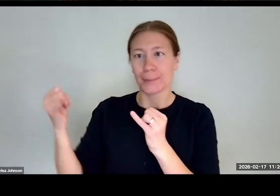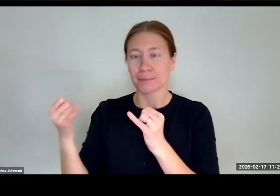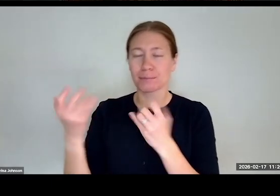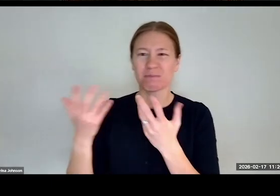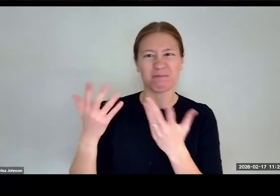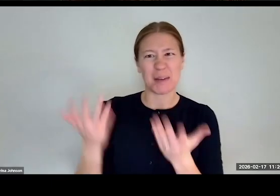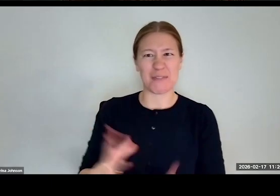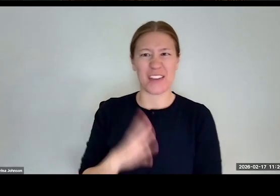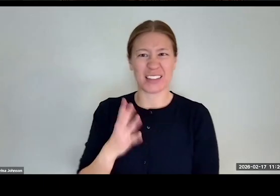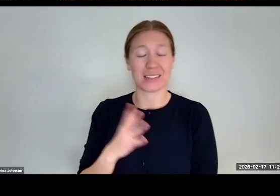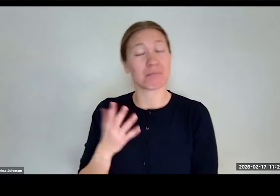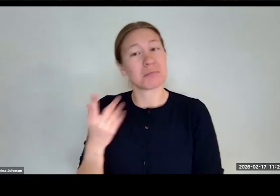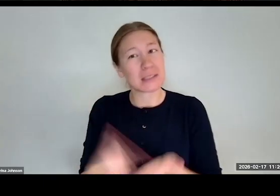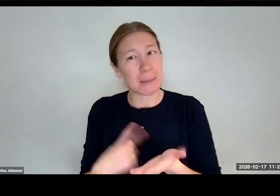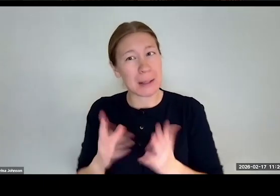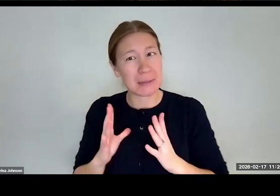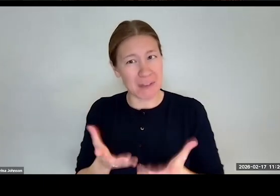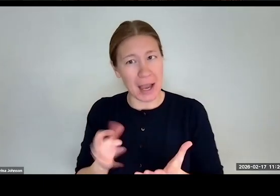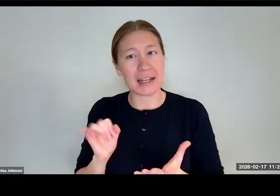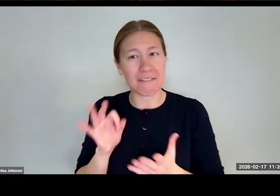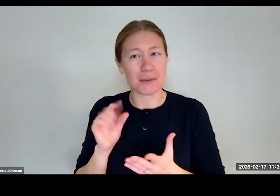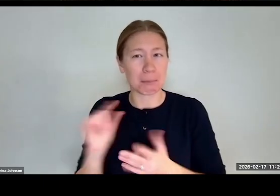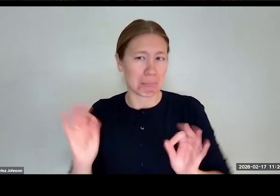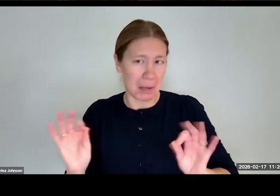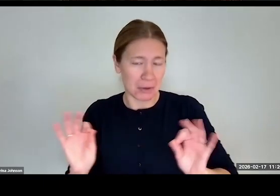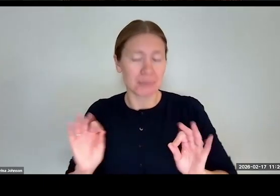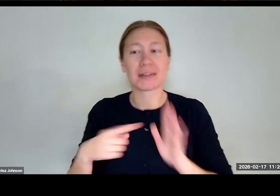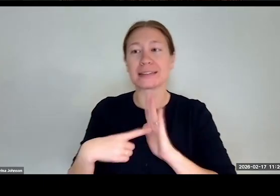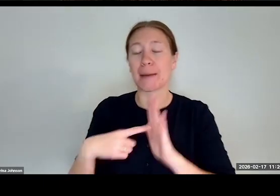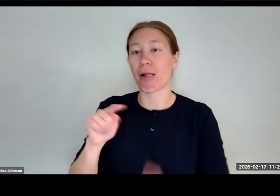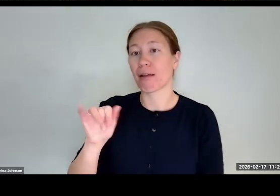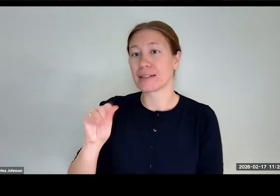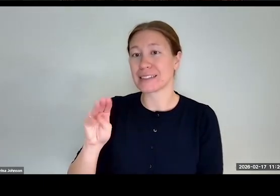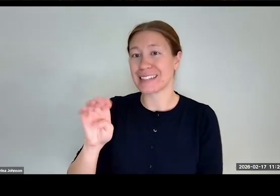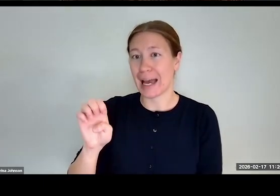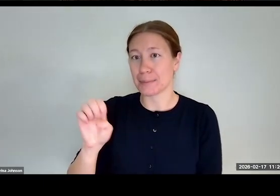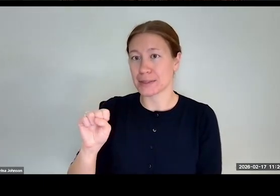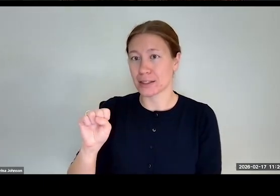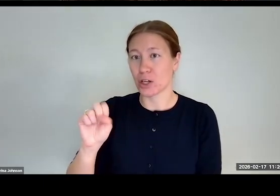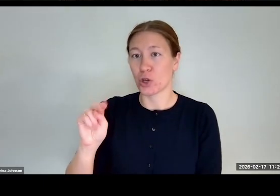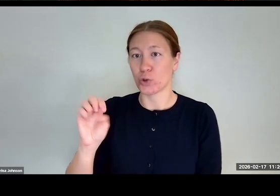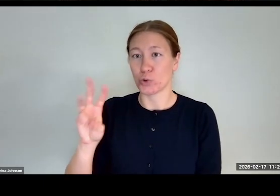So for instance, times New Roman is actually a fairly accessible font because the IFFs are subtle.